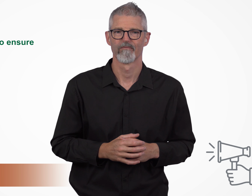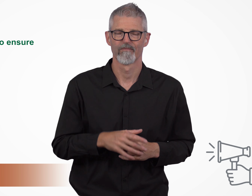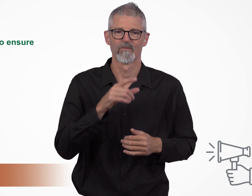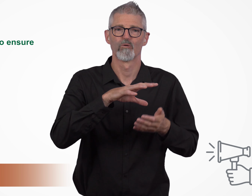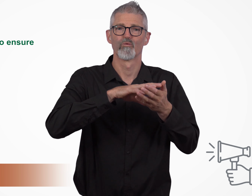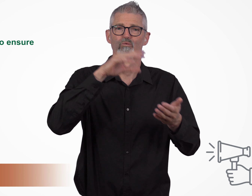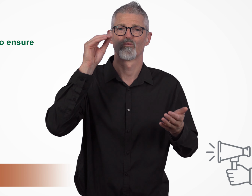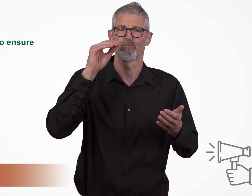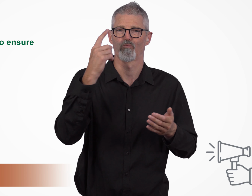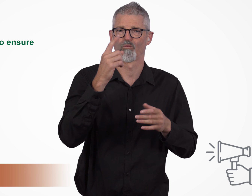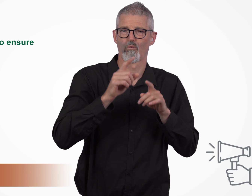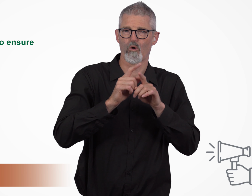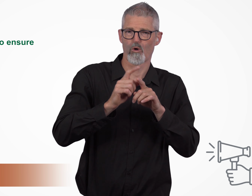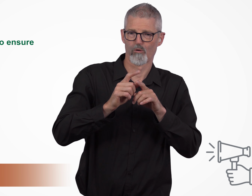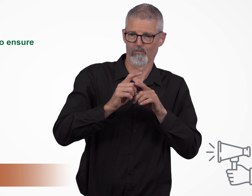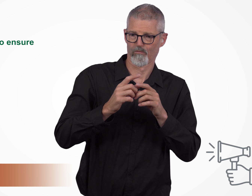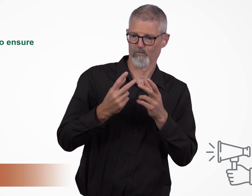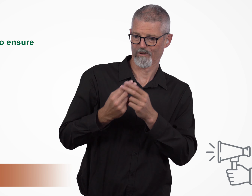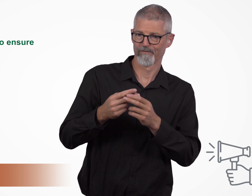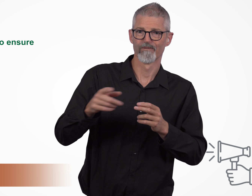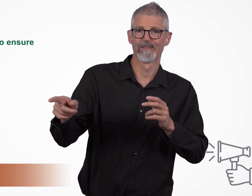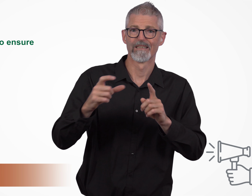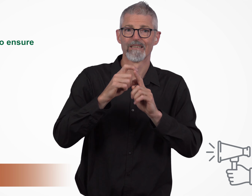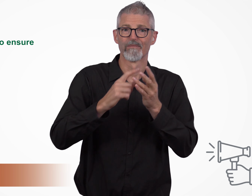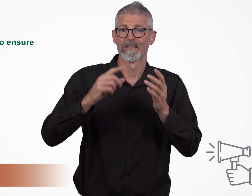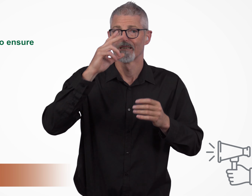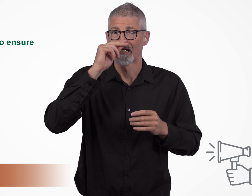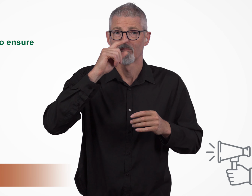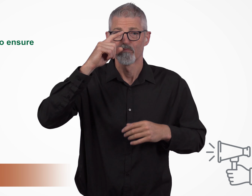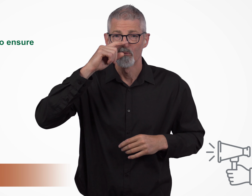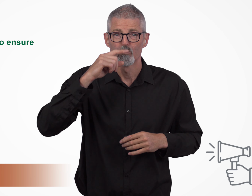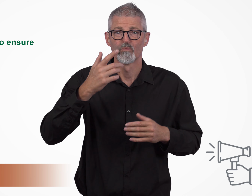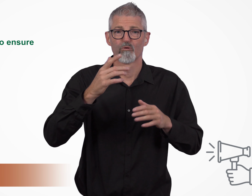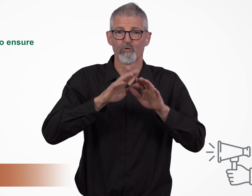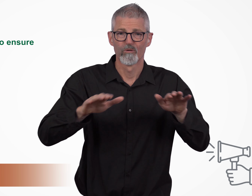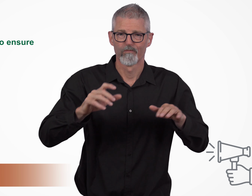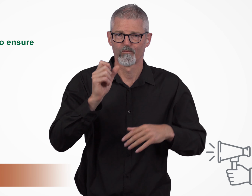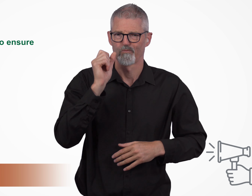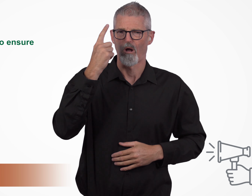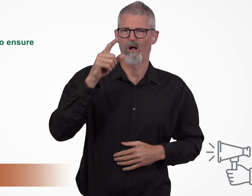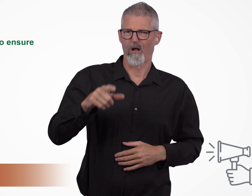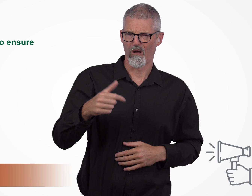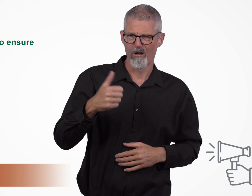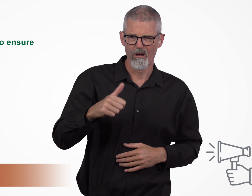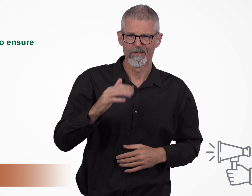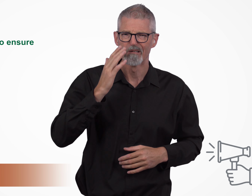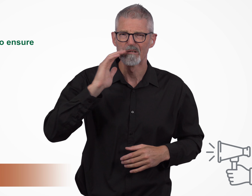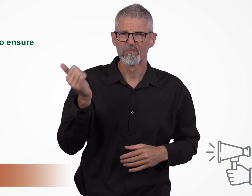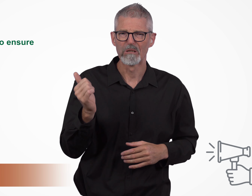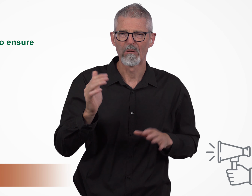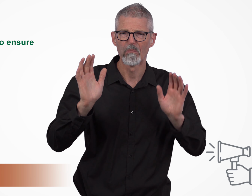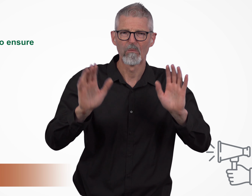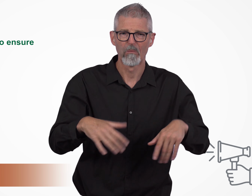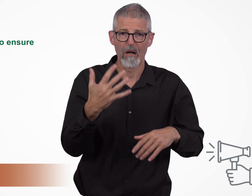Students learning alongside children and young people with disability understand that